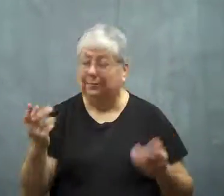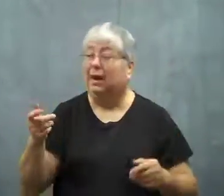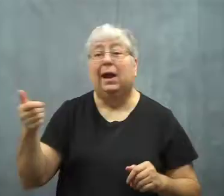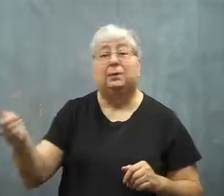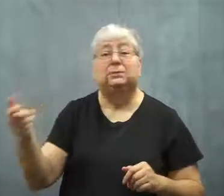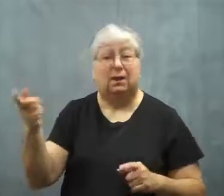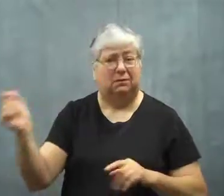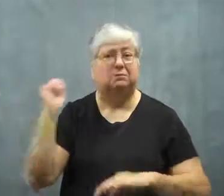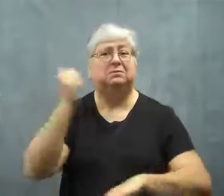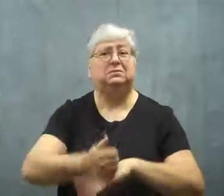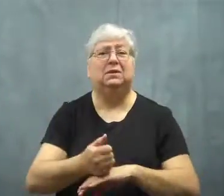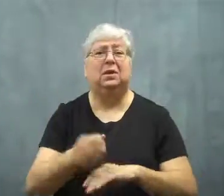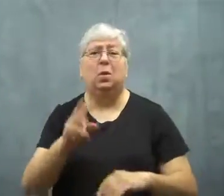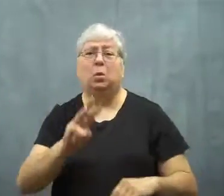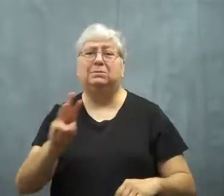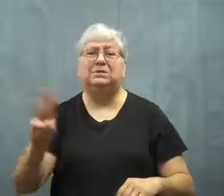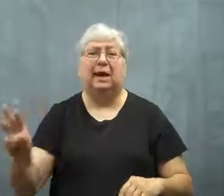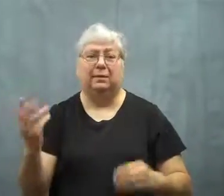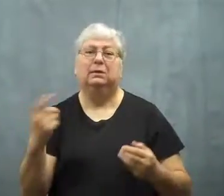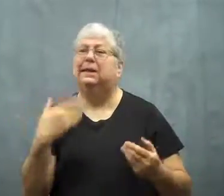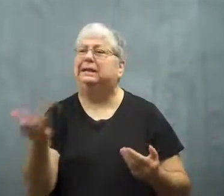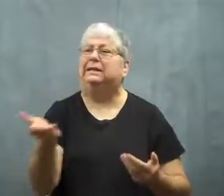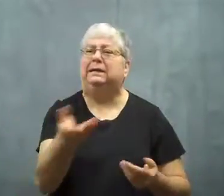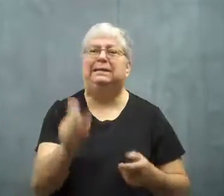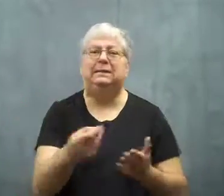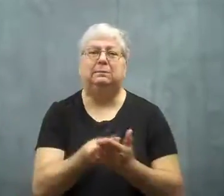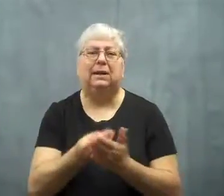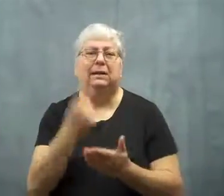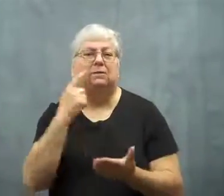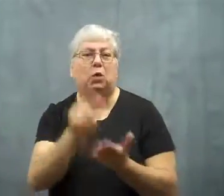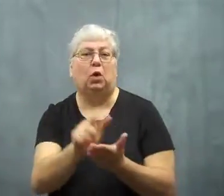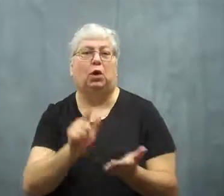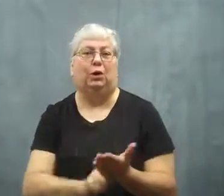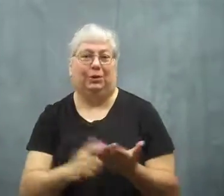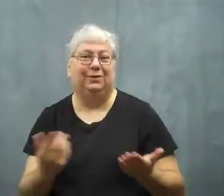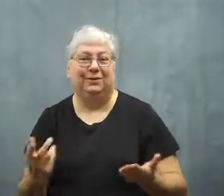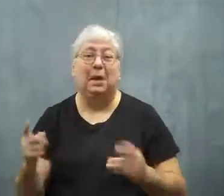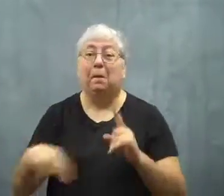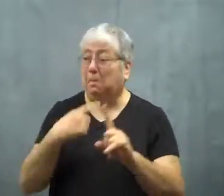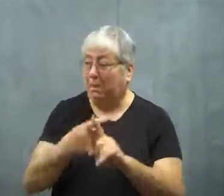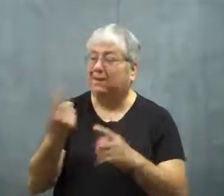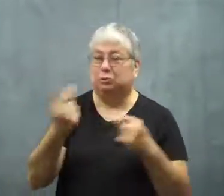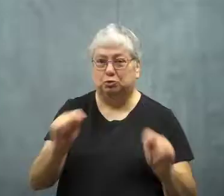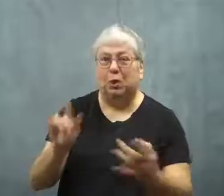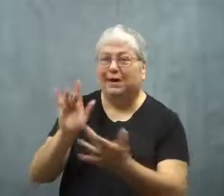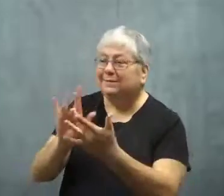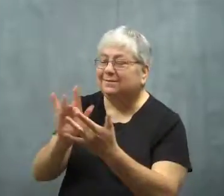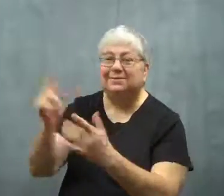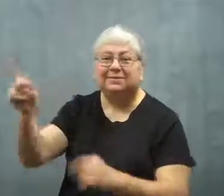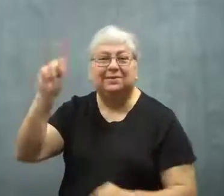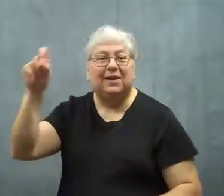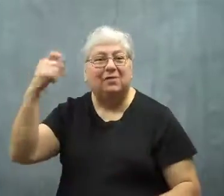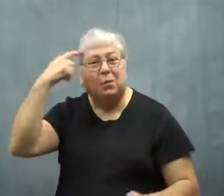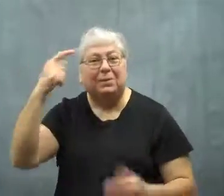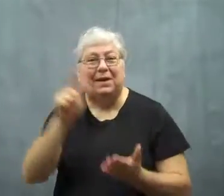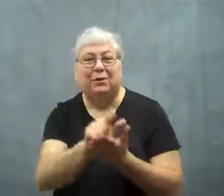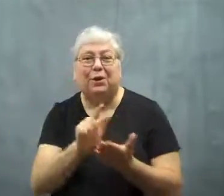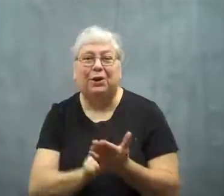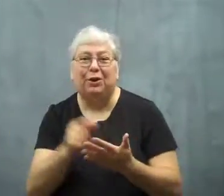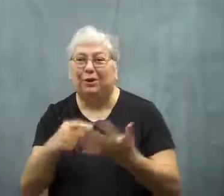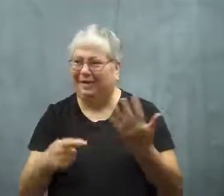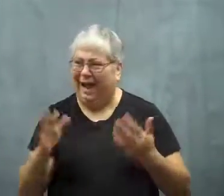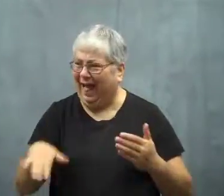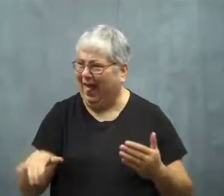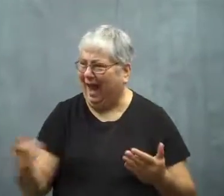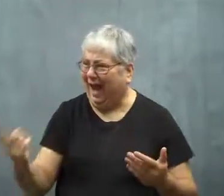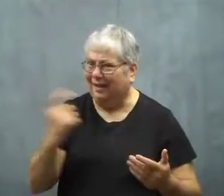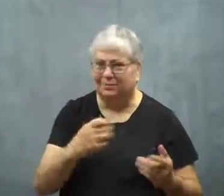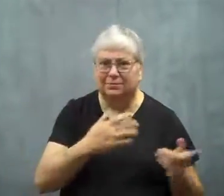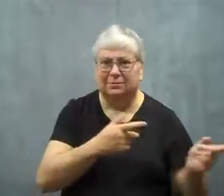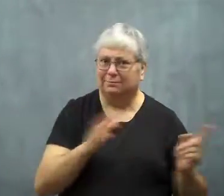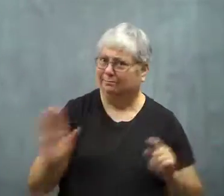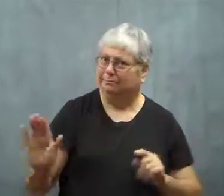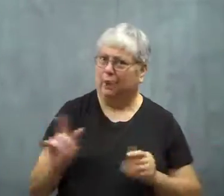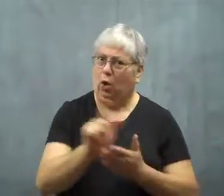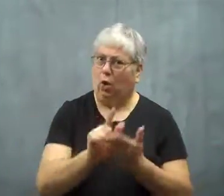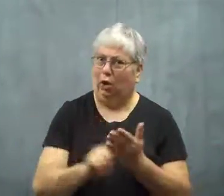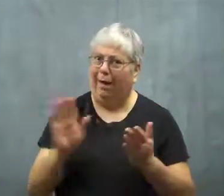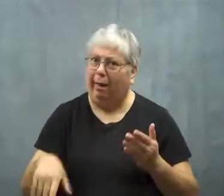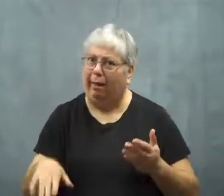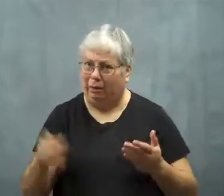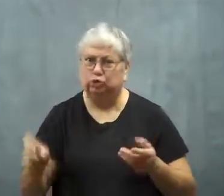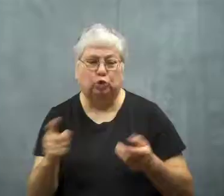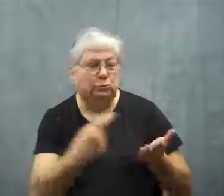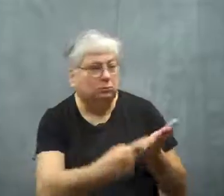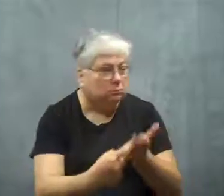Zimmerman had set up a website to collect contributions for attorney fees.